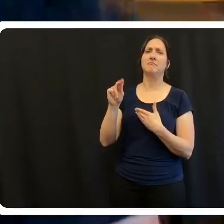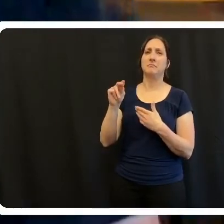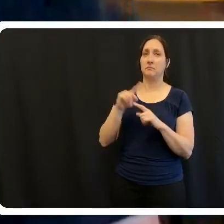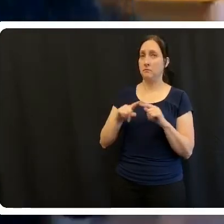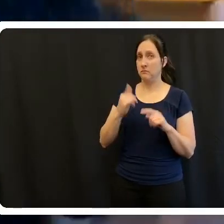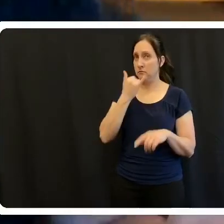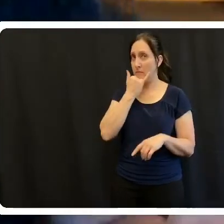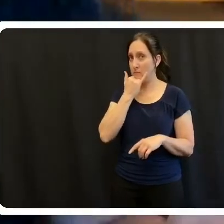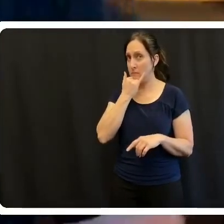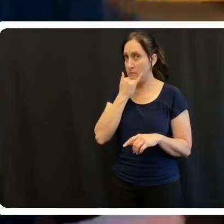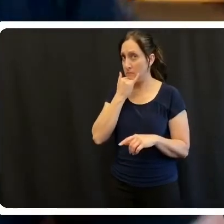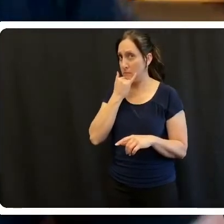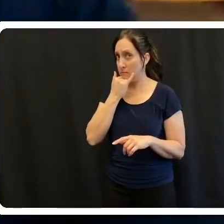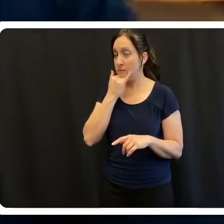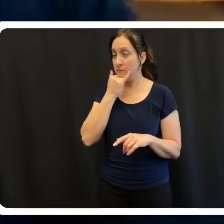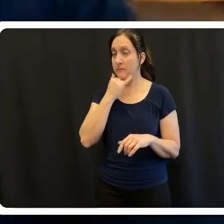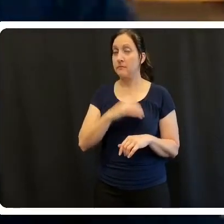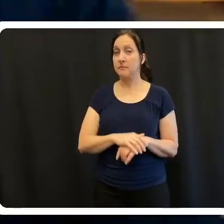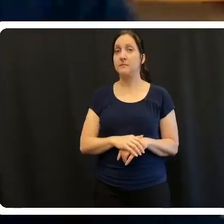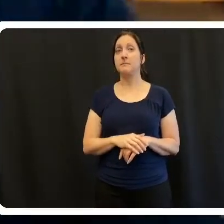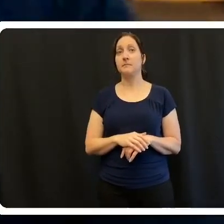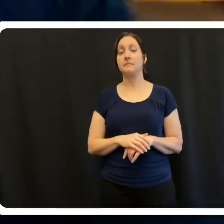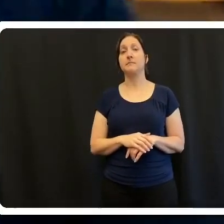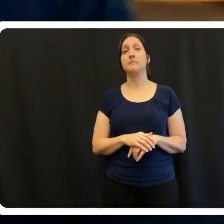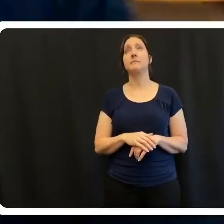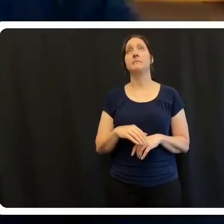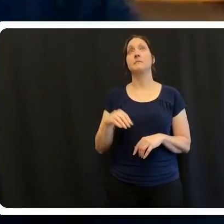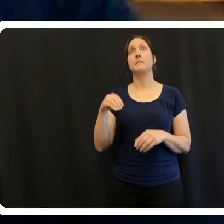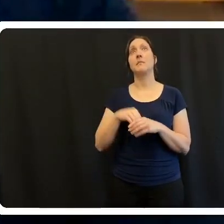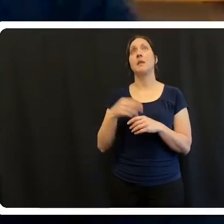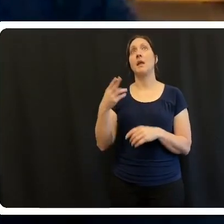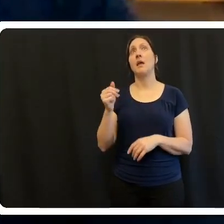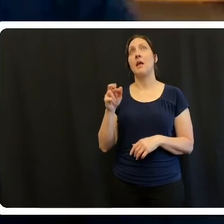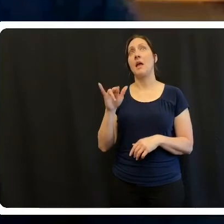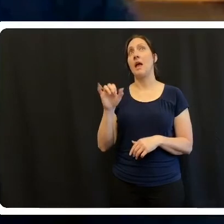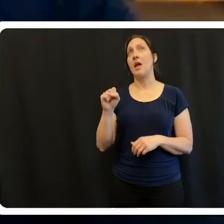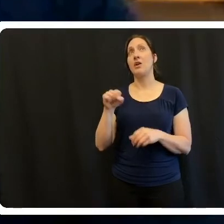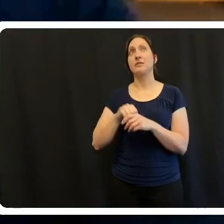What Doug Harris at Tulane found was it took two years